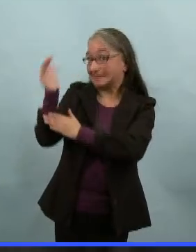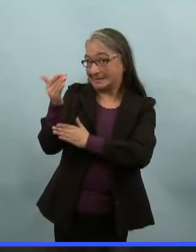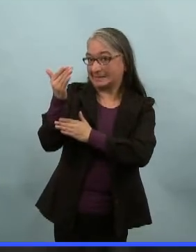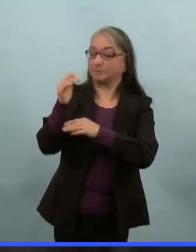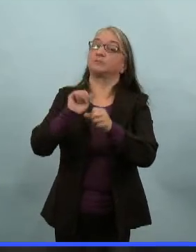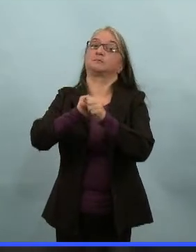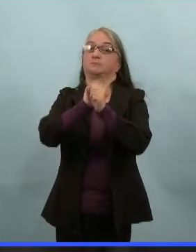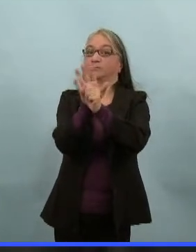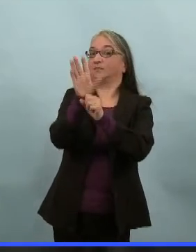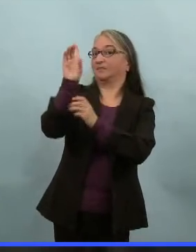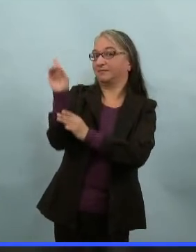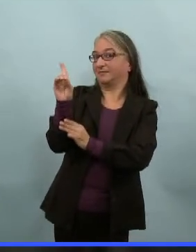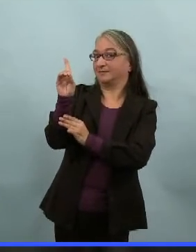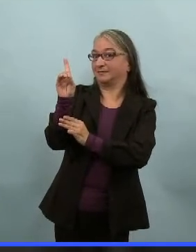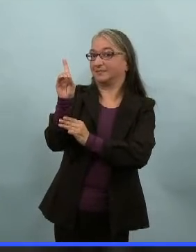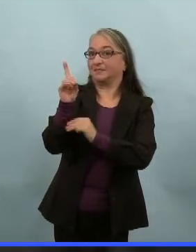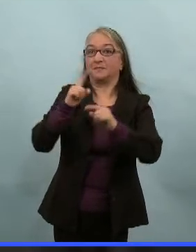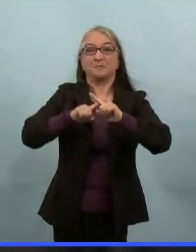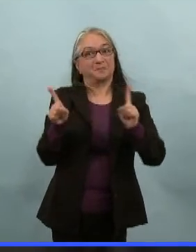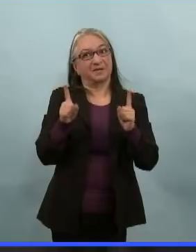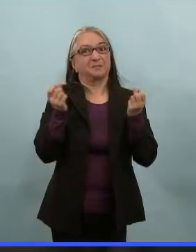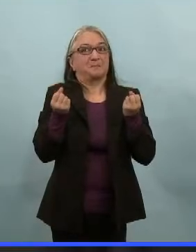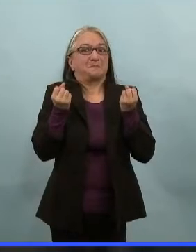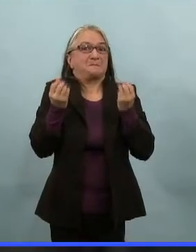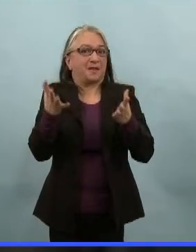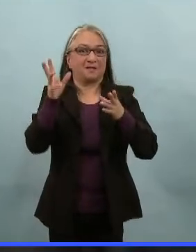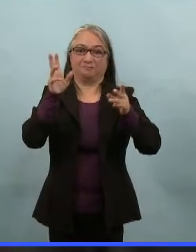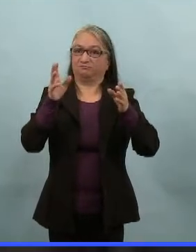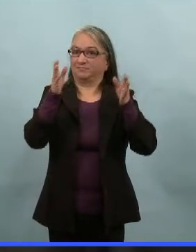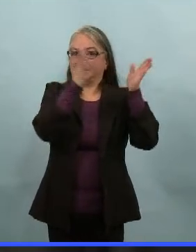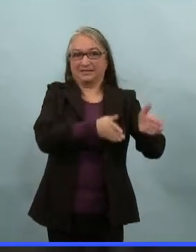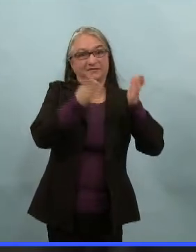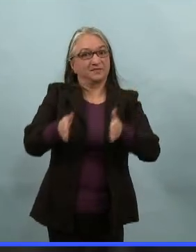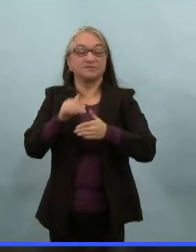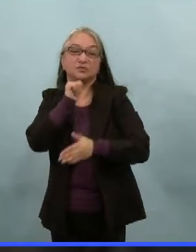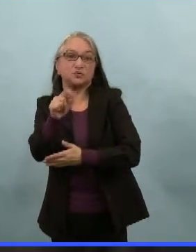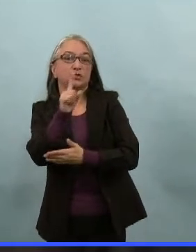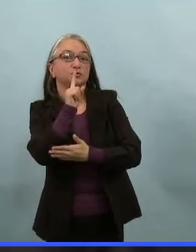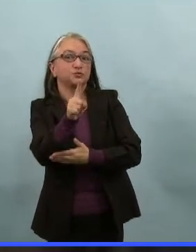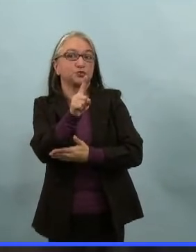individuals we still don't know if it's a delta variant or an omicron variant and work is being